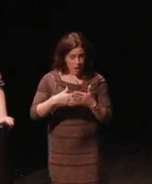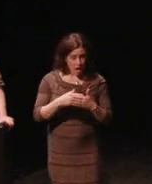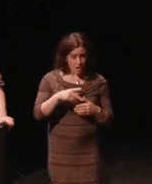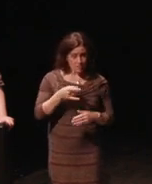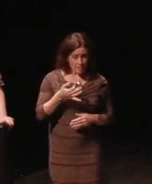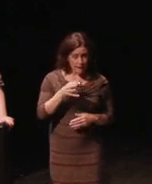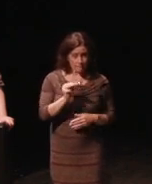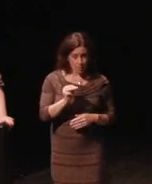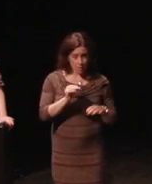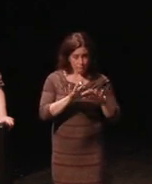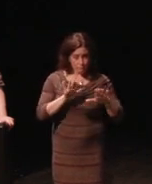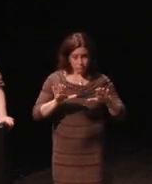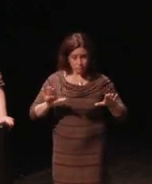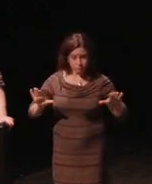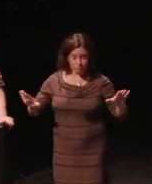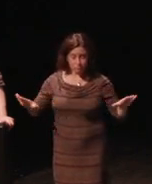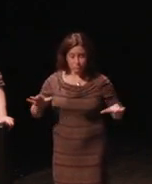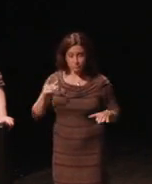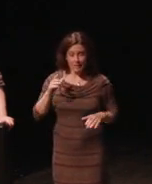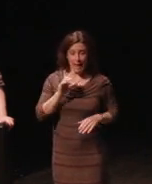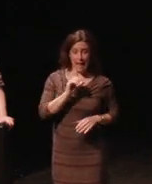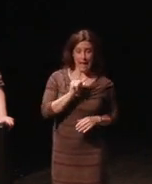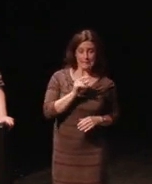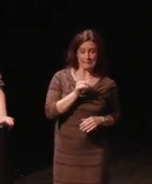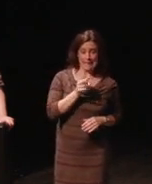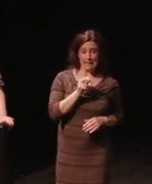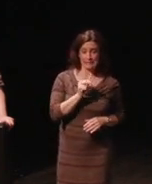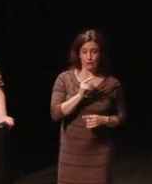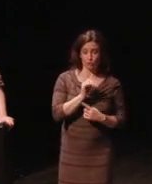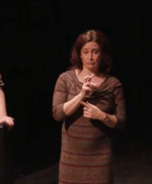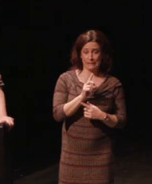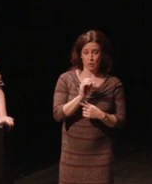the Assassin's Creed Origins was released